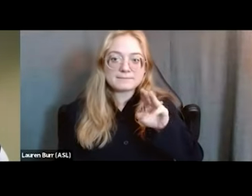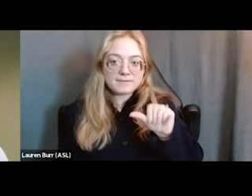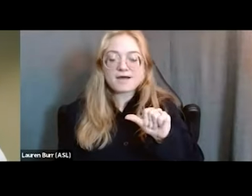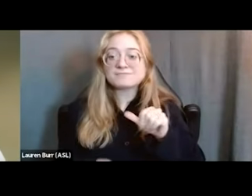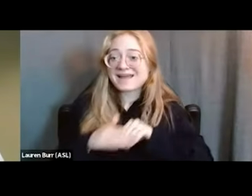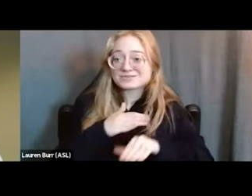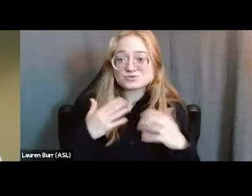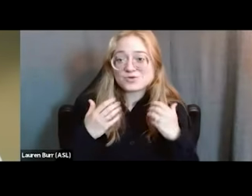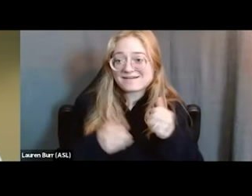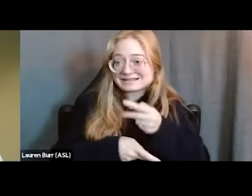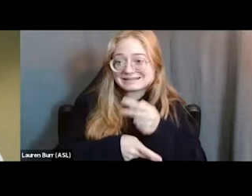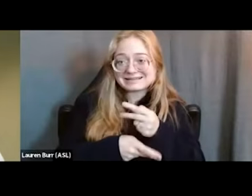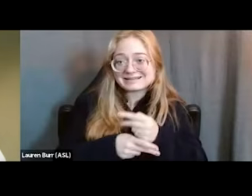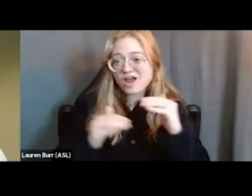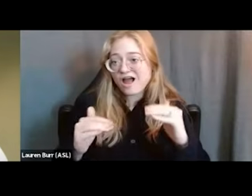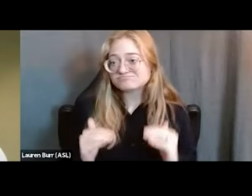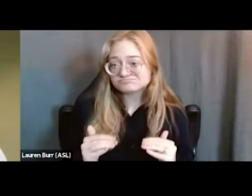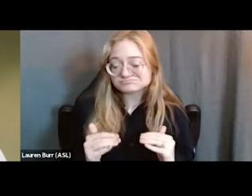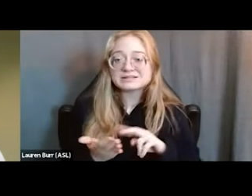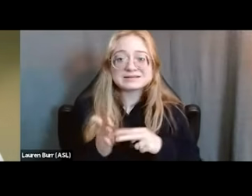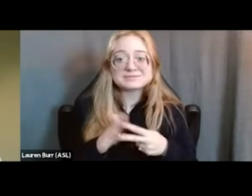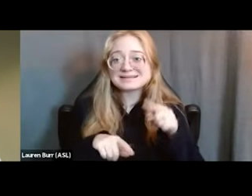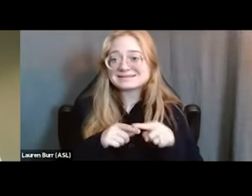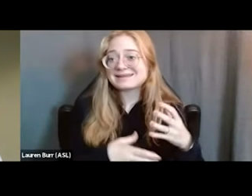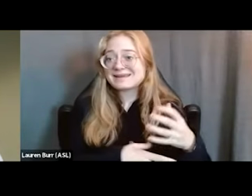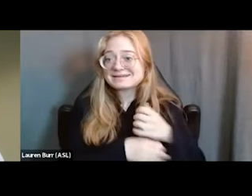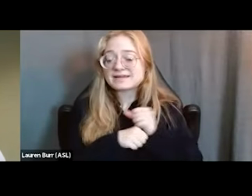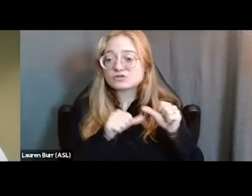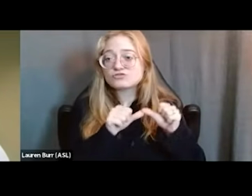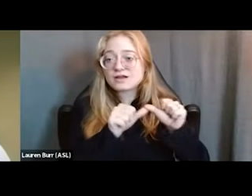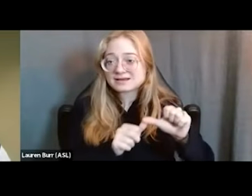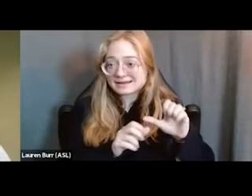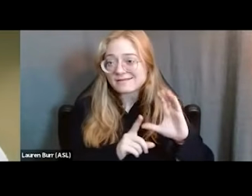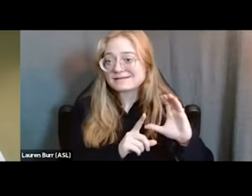are unable to get chronic condition management, they're unable to get into skilled nursing facilities